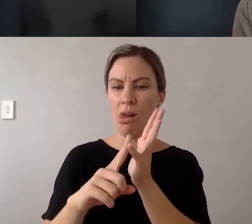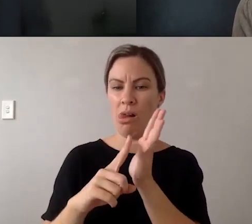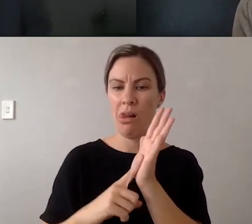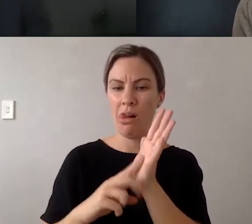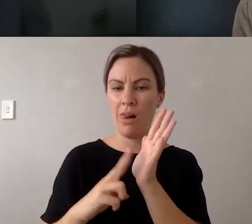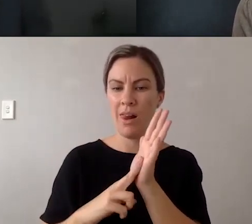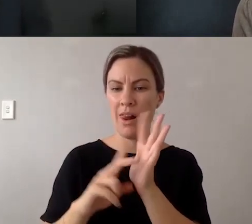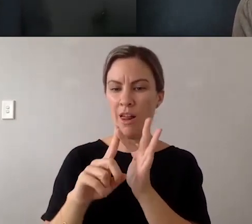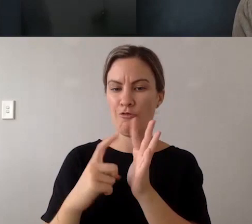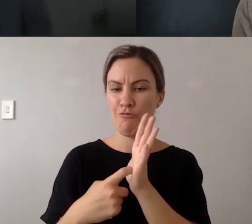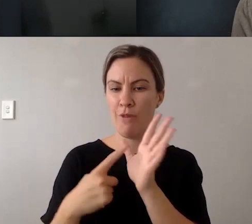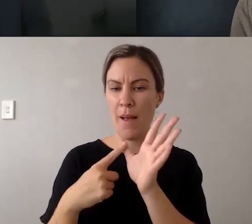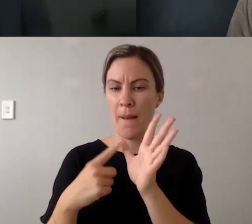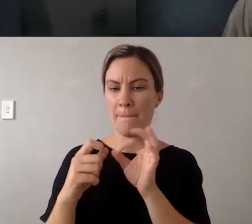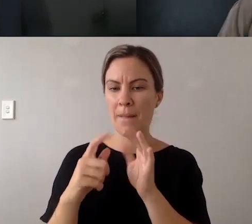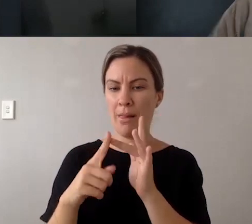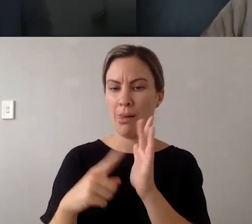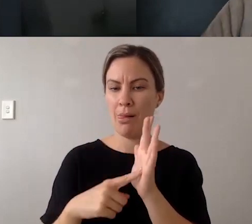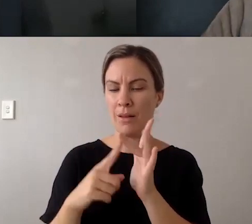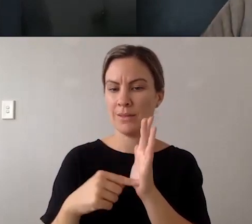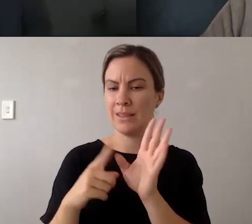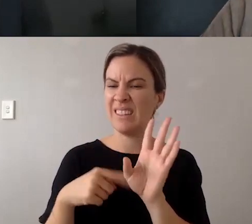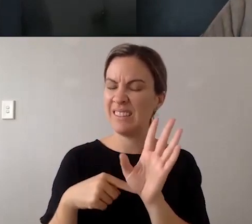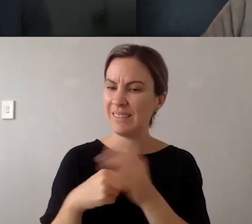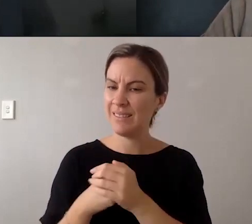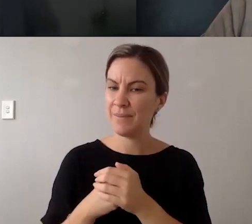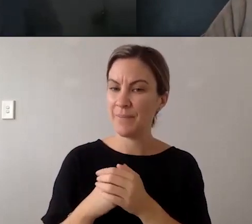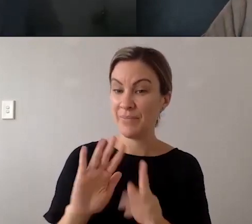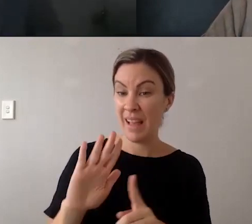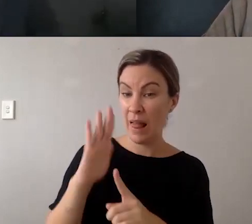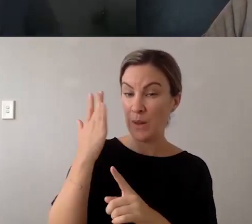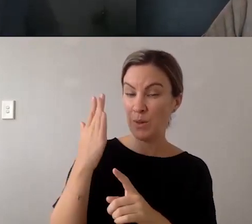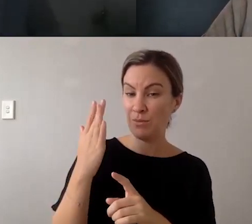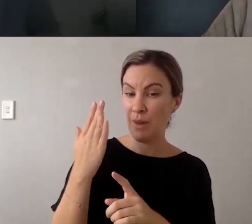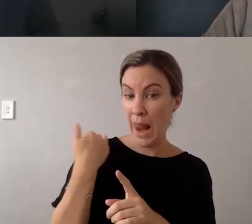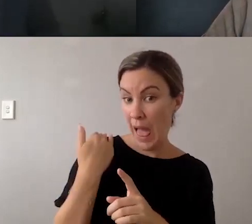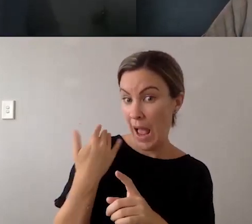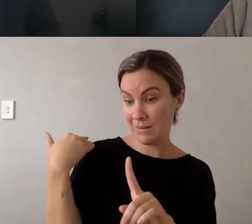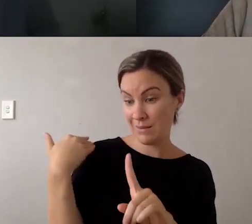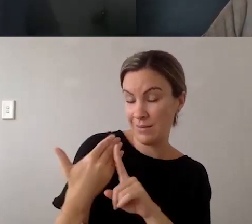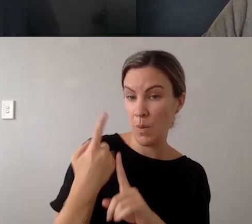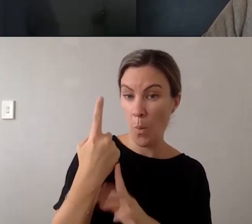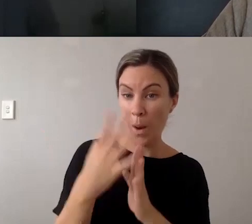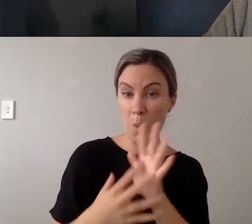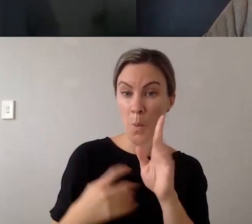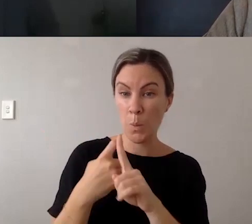vulnerability - I've done that in two different contexts the last